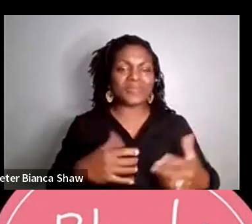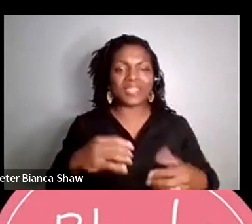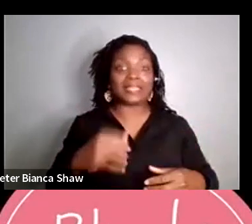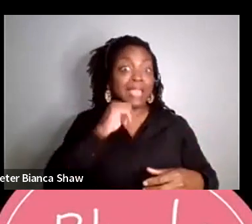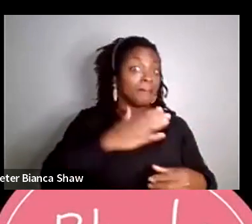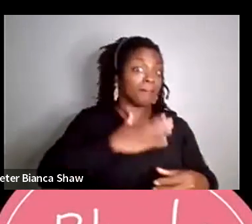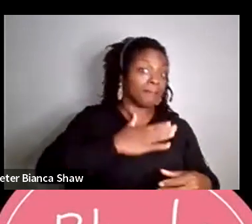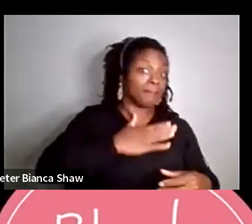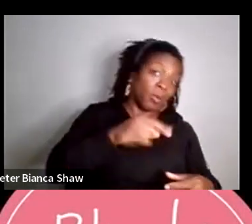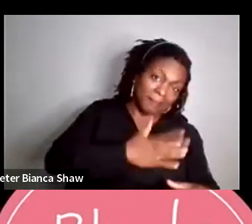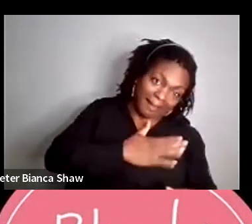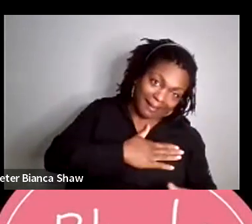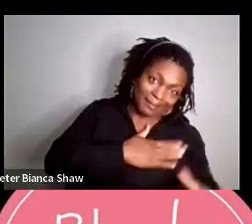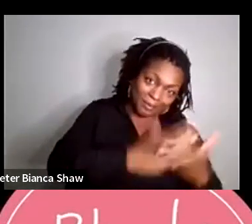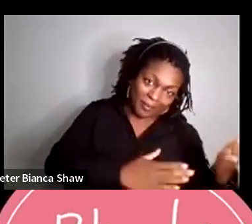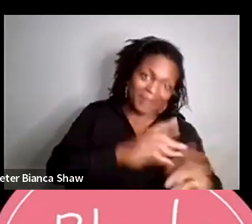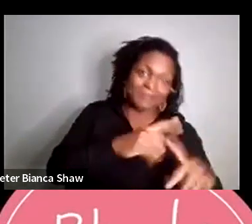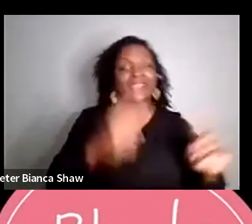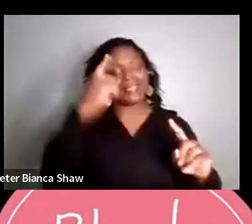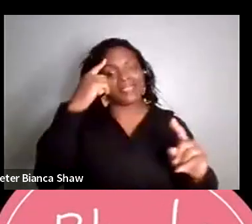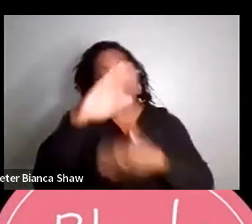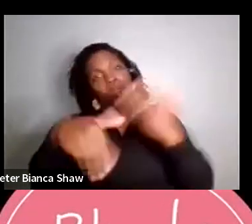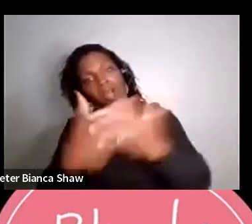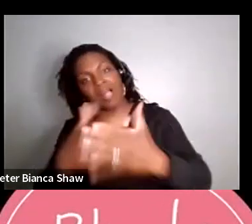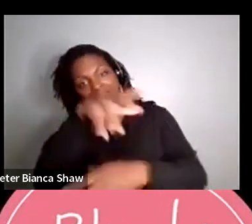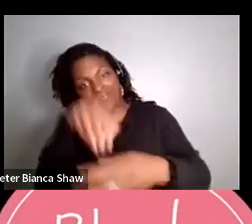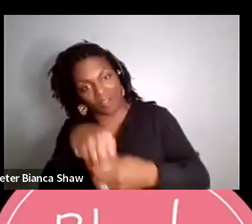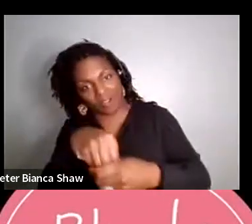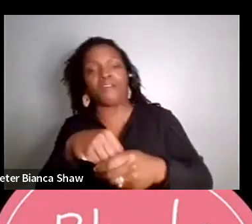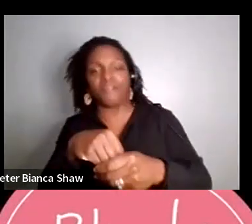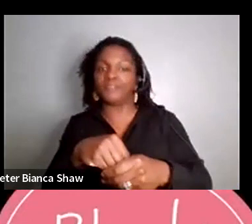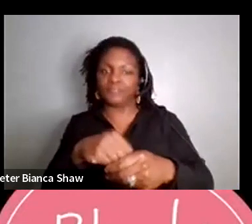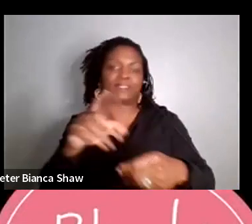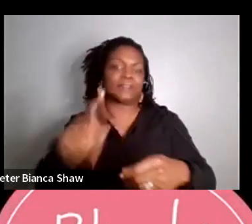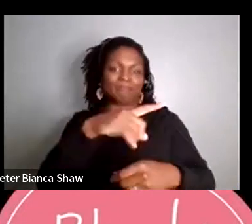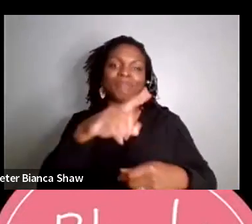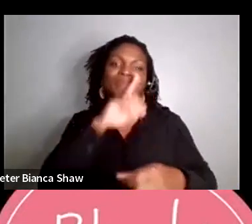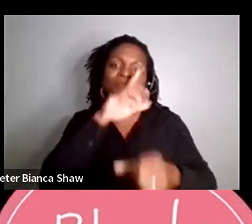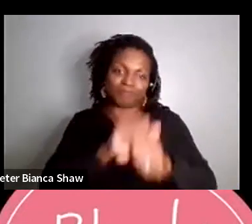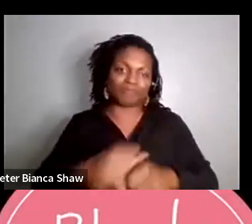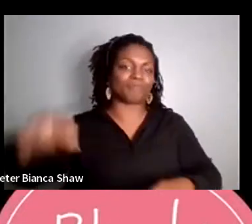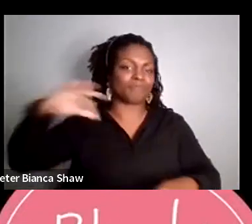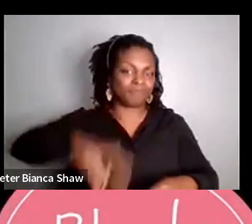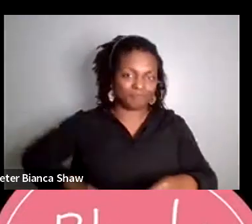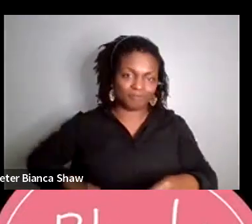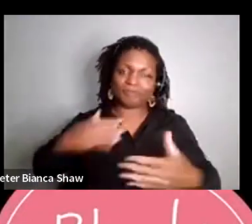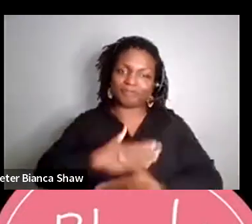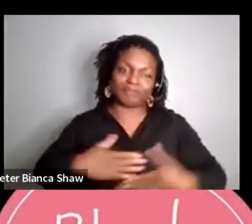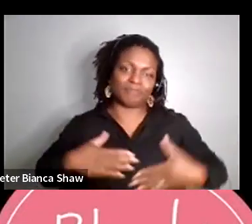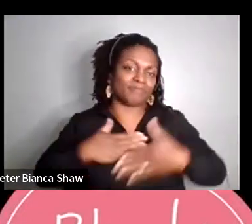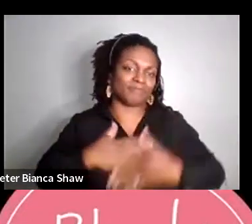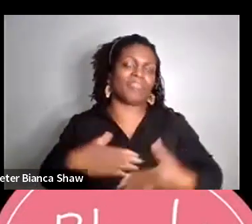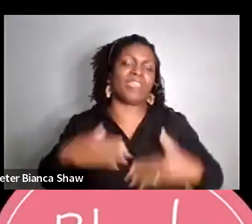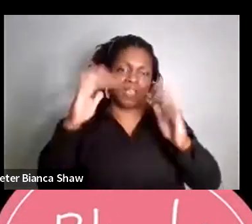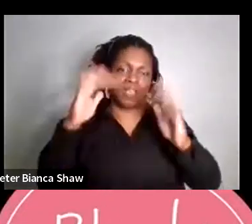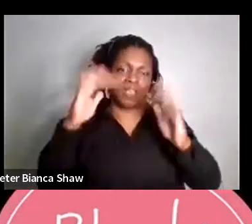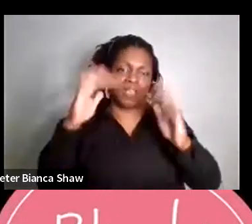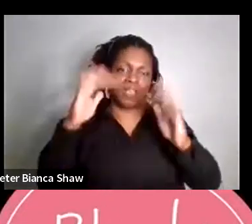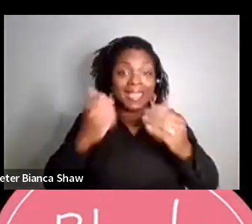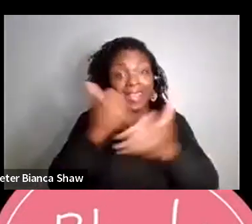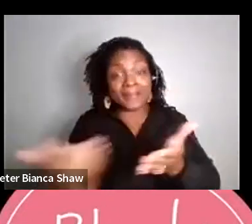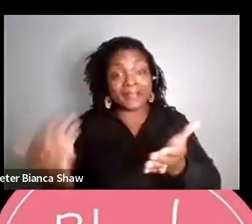I truly believe they were all very beneficial to these students, and I really look forward to hopefully getting to help again in 2,023.